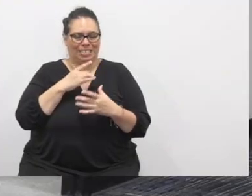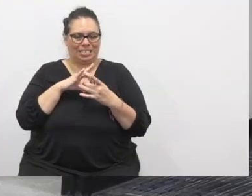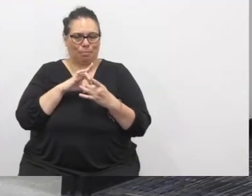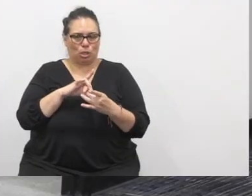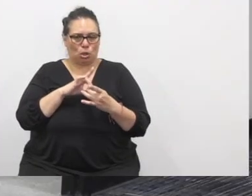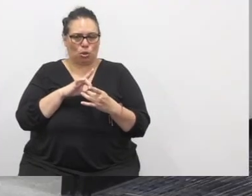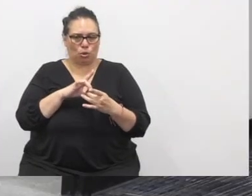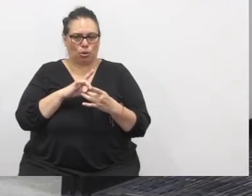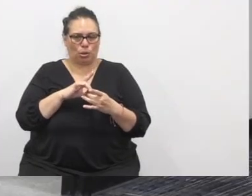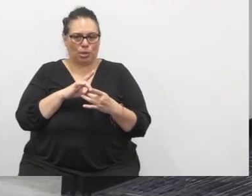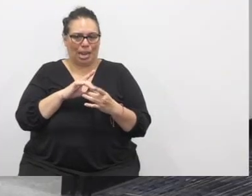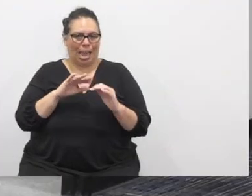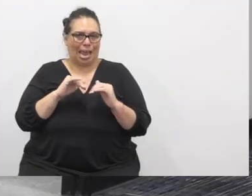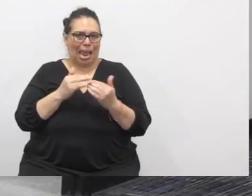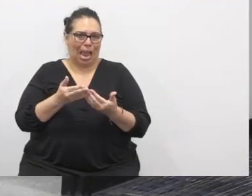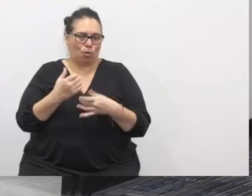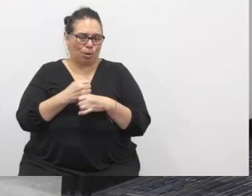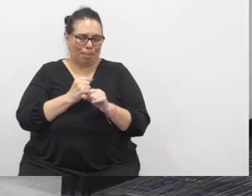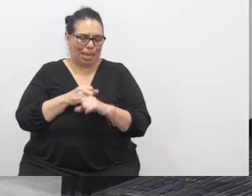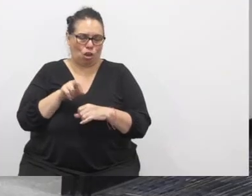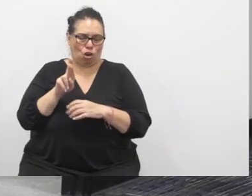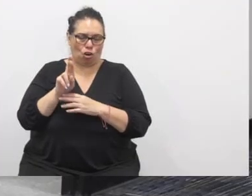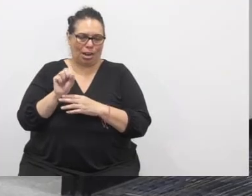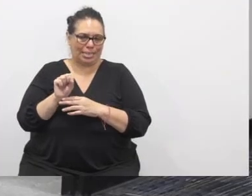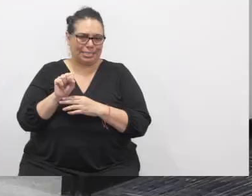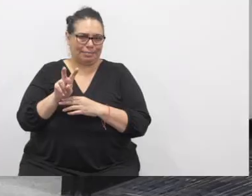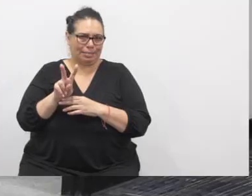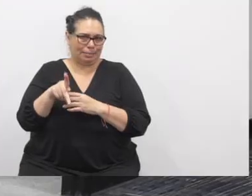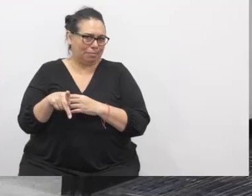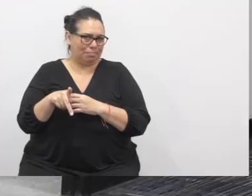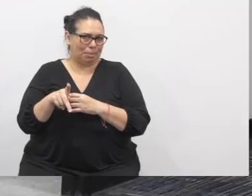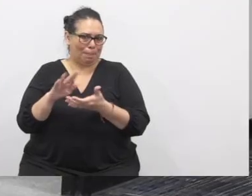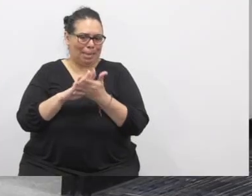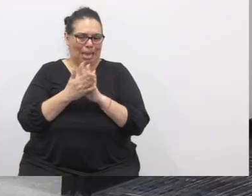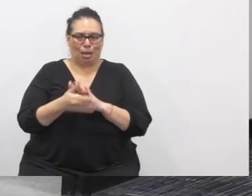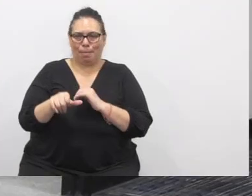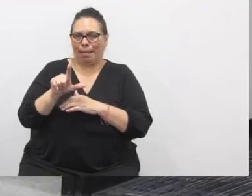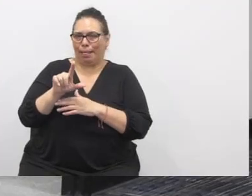is the way to make the RSVP experience the LBUSD experience.